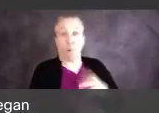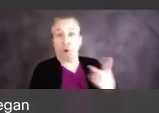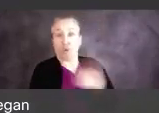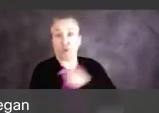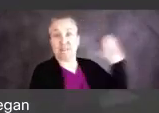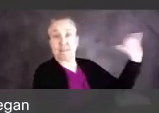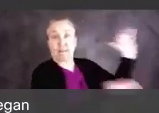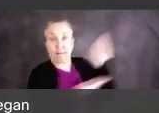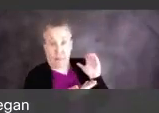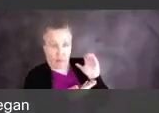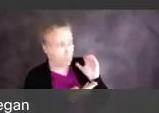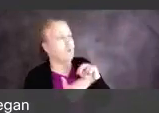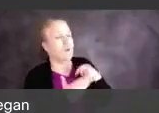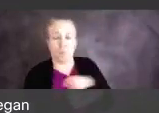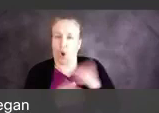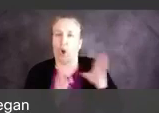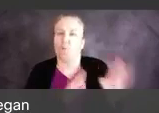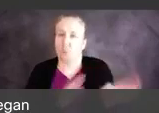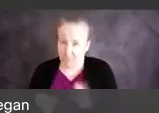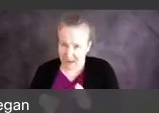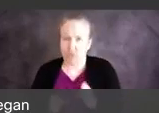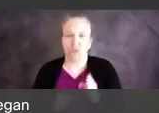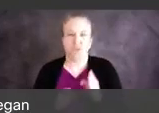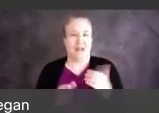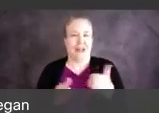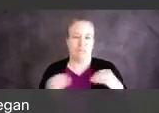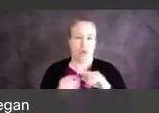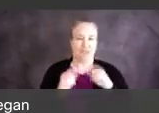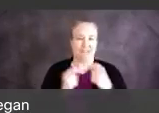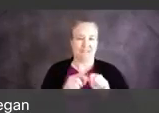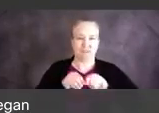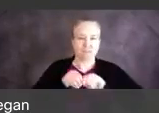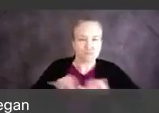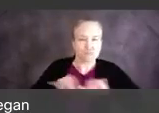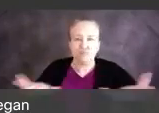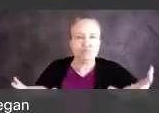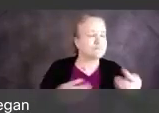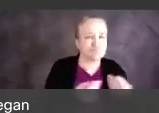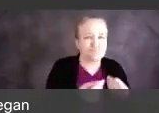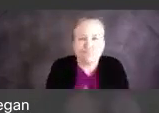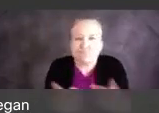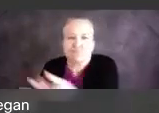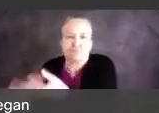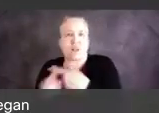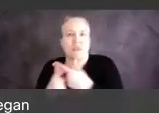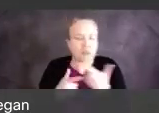prepared to put more teams out there so that we can start to then work on some of these one at a